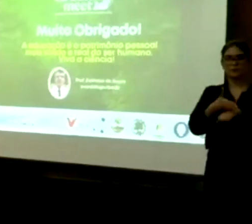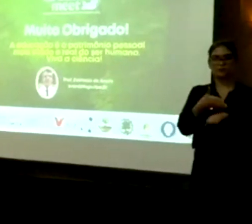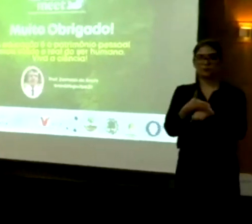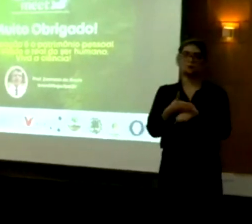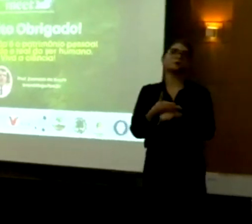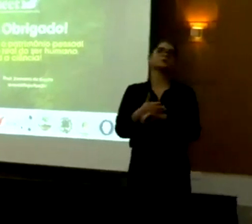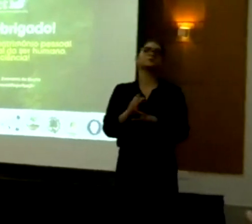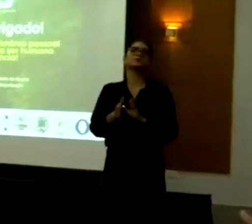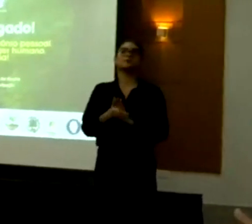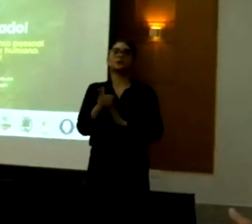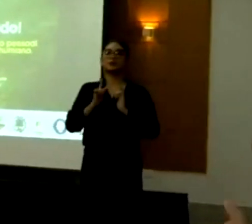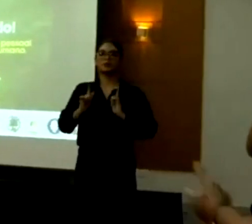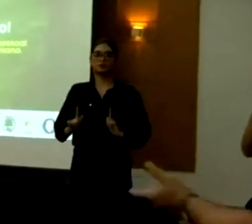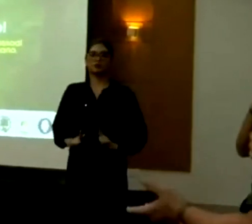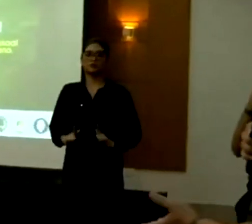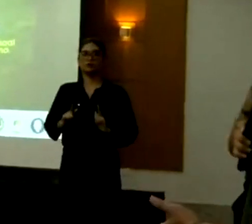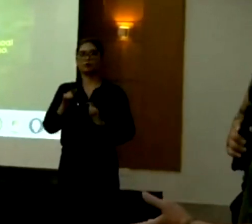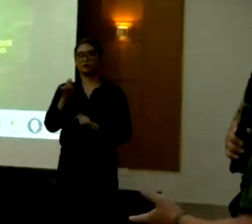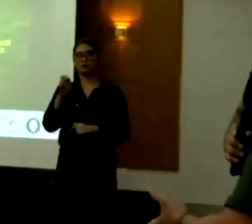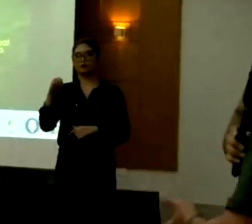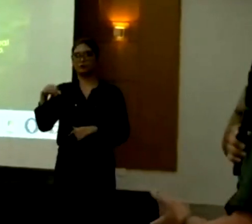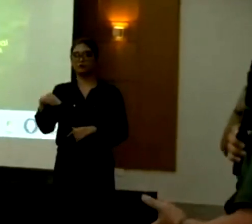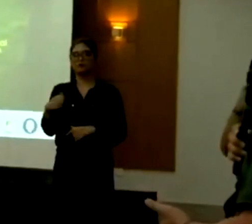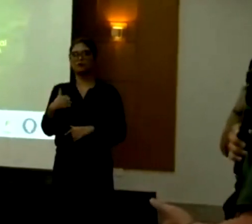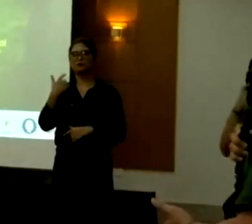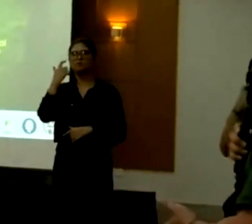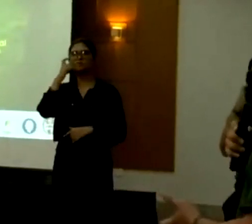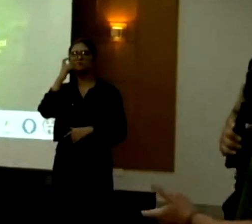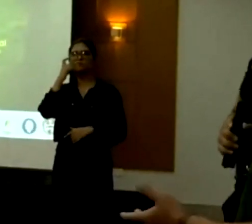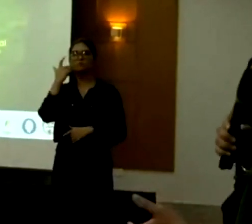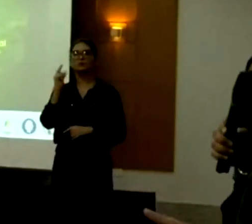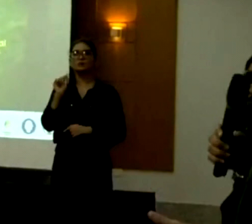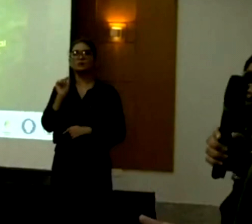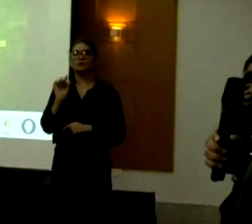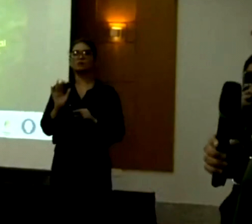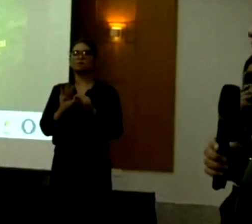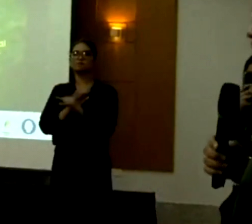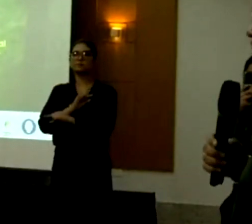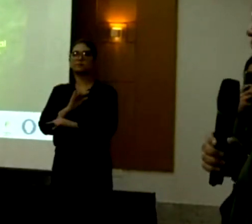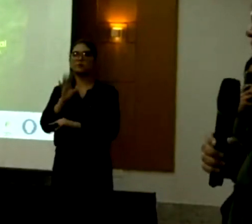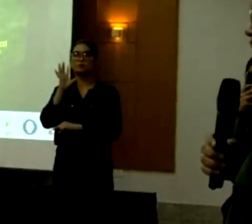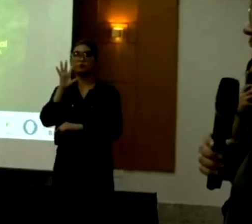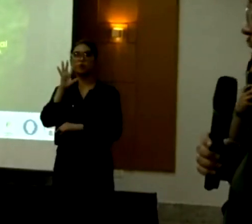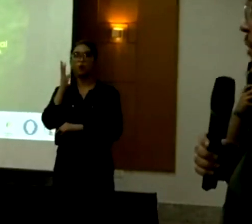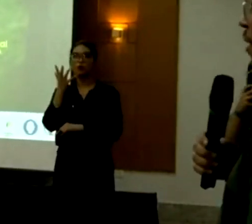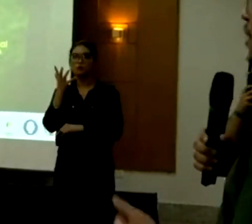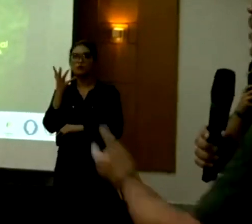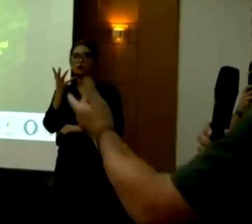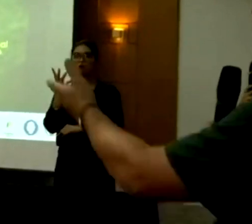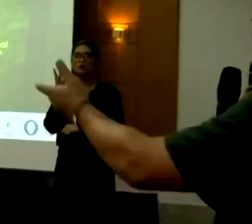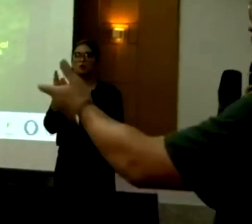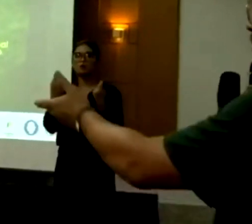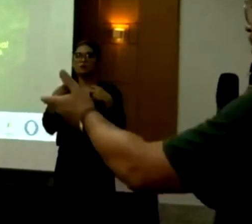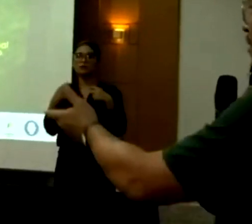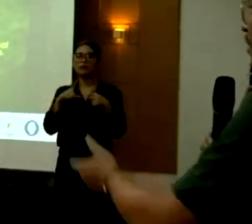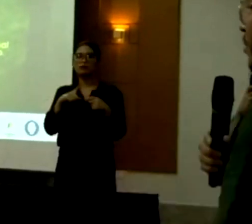and I contemplate the following question to have appreciated solutions we need to have precise diagnoses